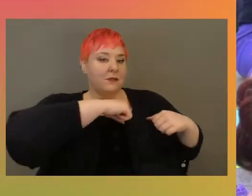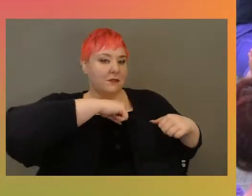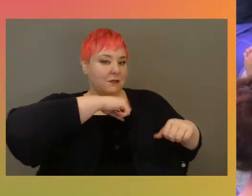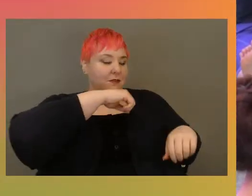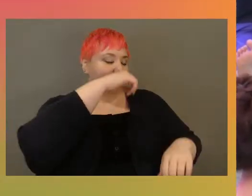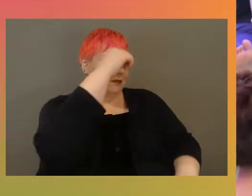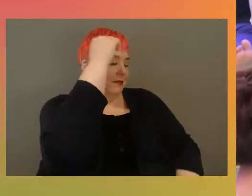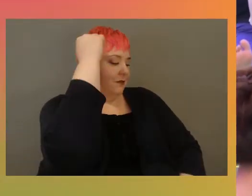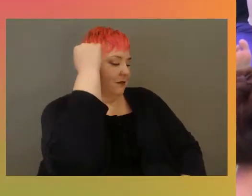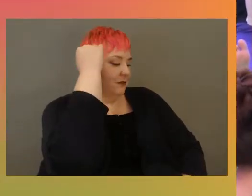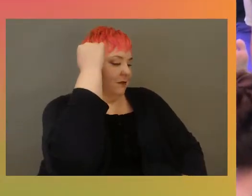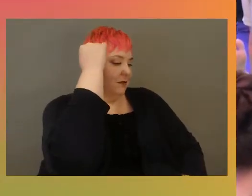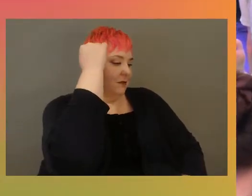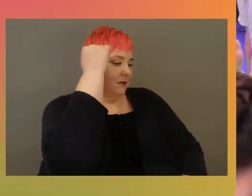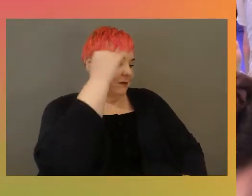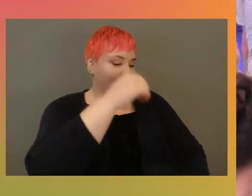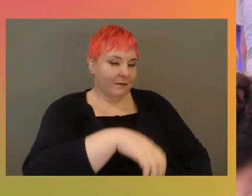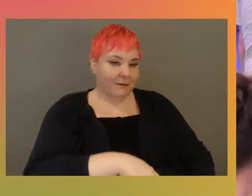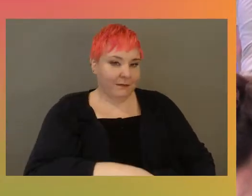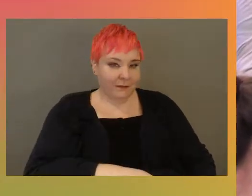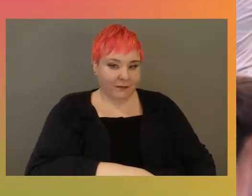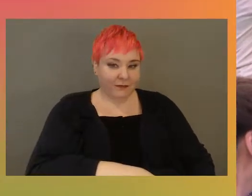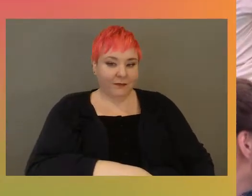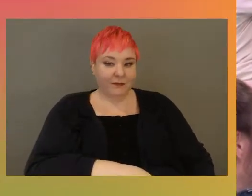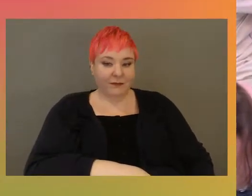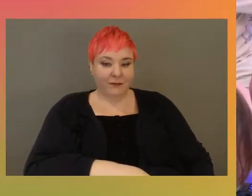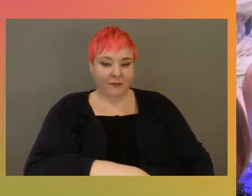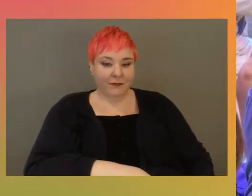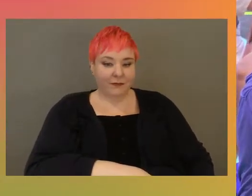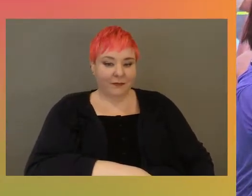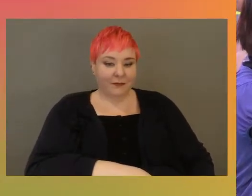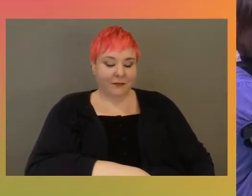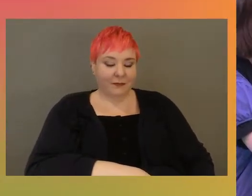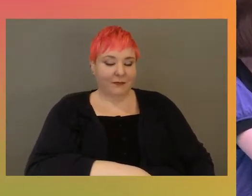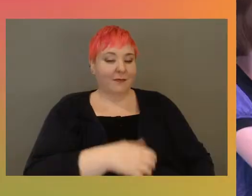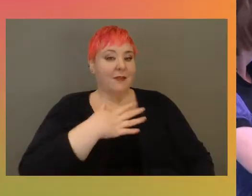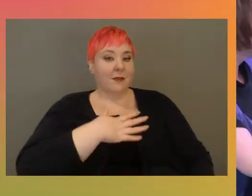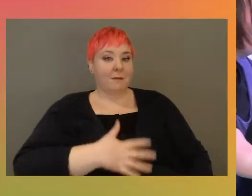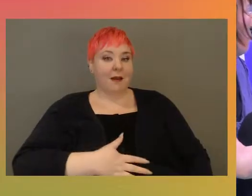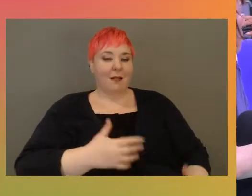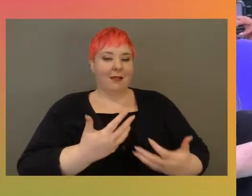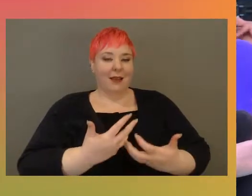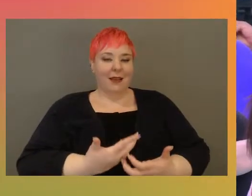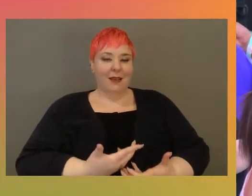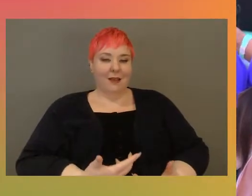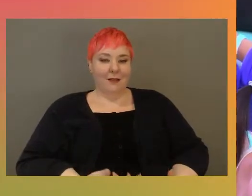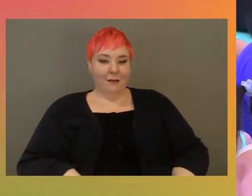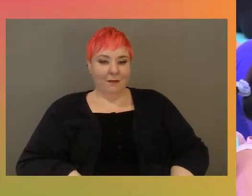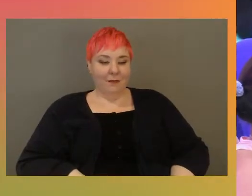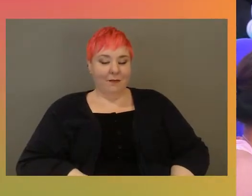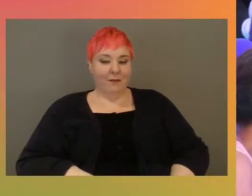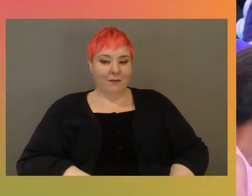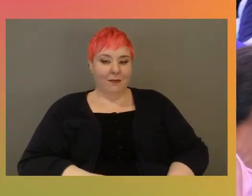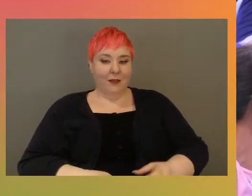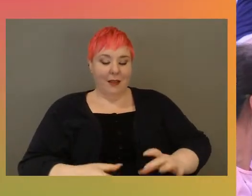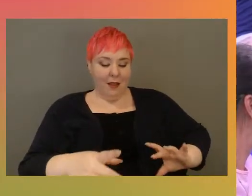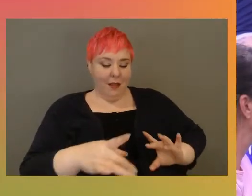ELBOWS MOVE AWAY FROM EACH OTHER